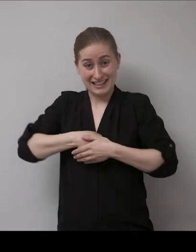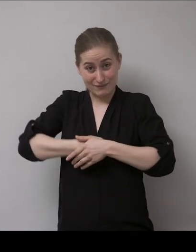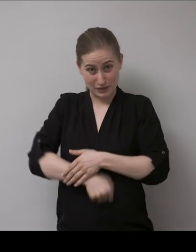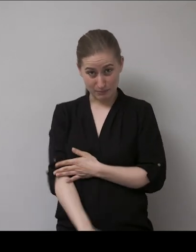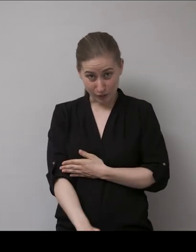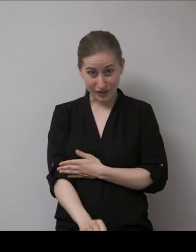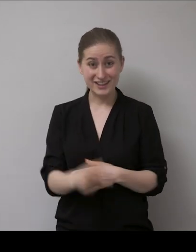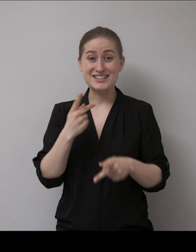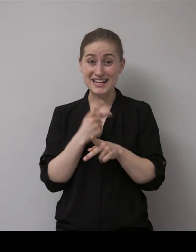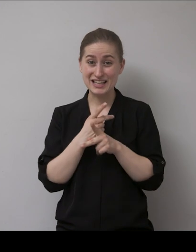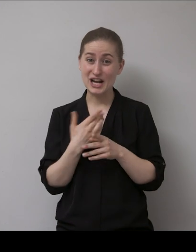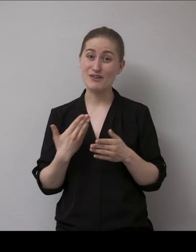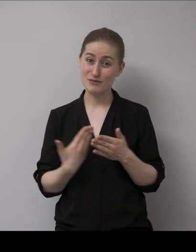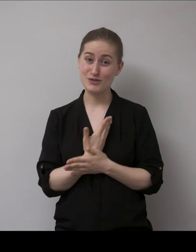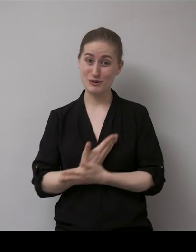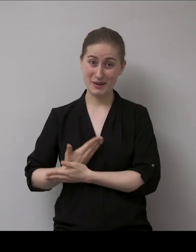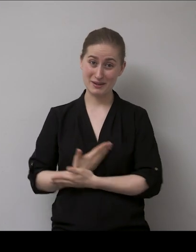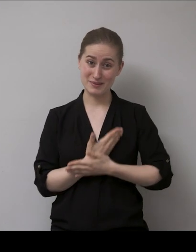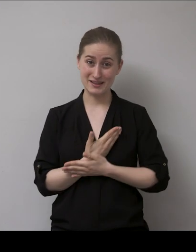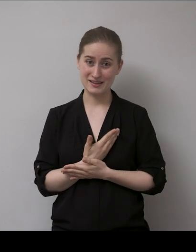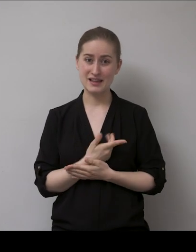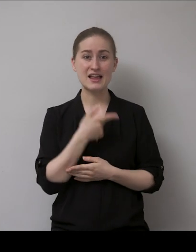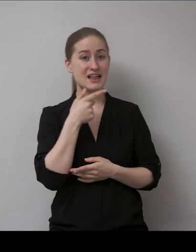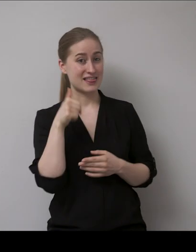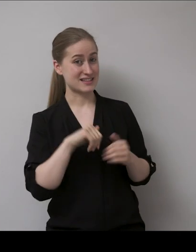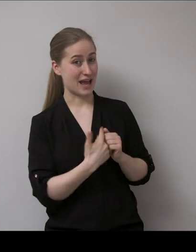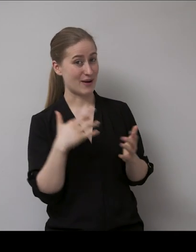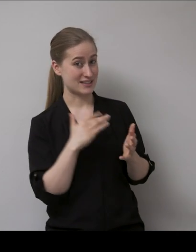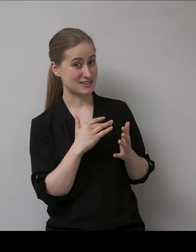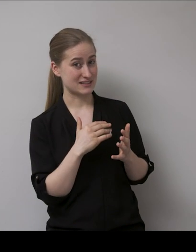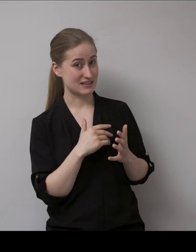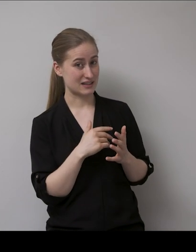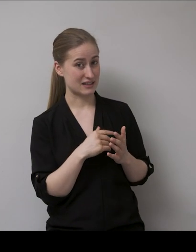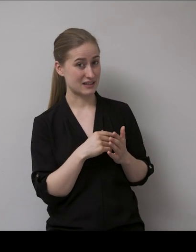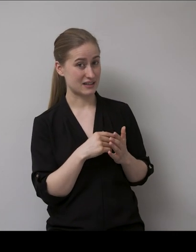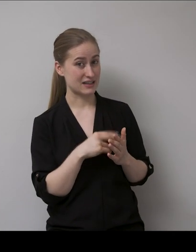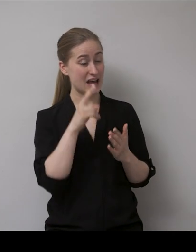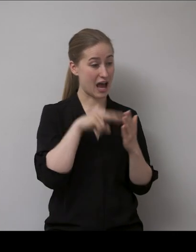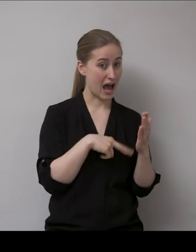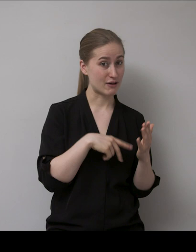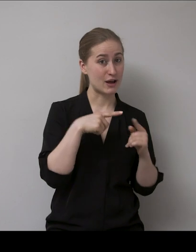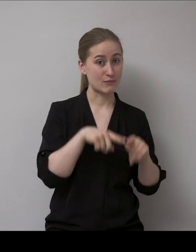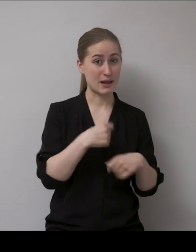and taking care of a newborn. This is how I studied. I read for class while I made dinner for my family.